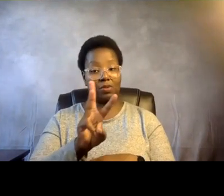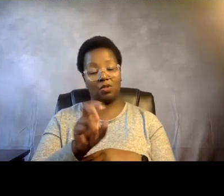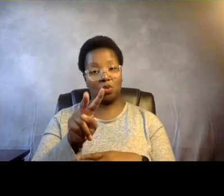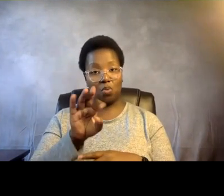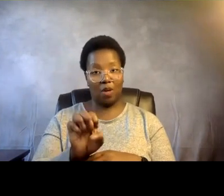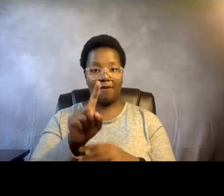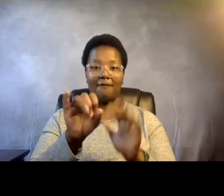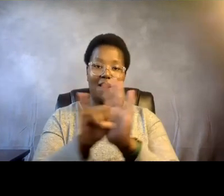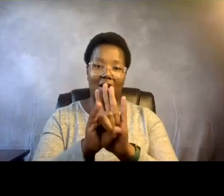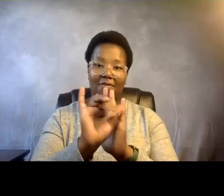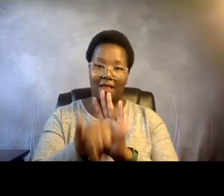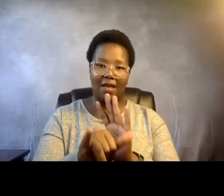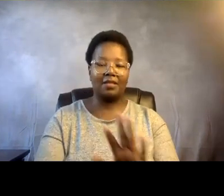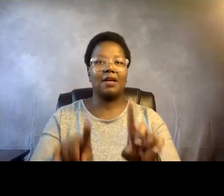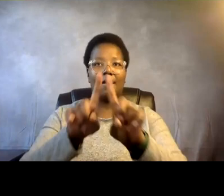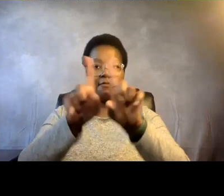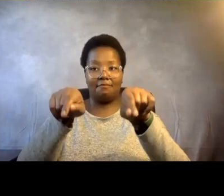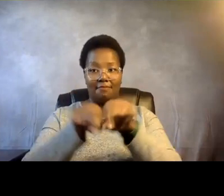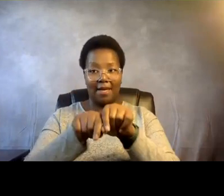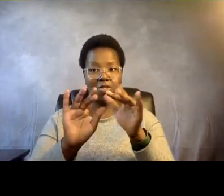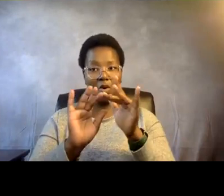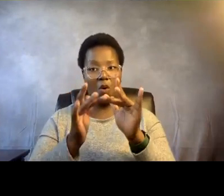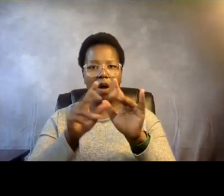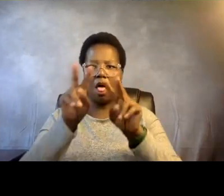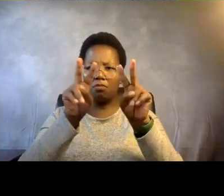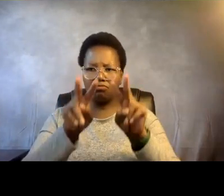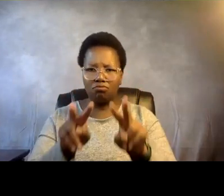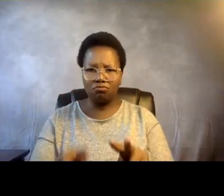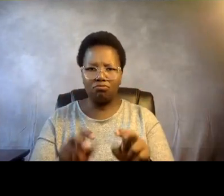page visually and identify, are there other areas where I need to look at contrast? How